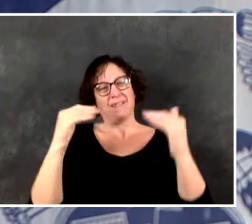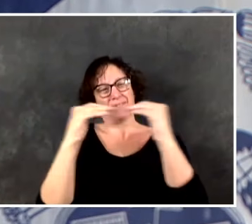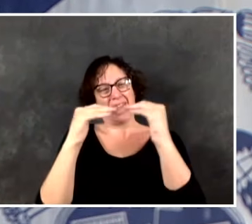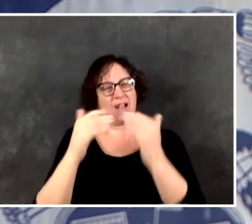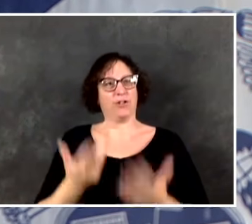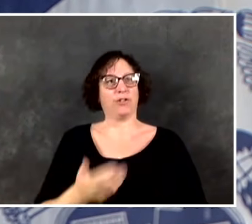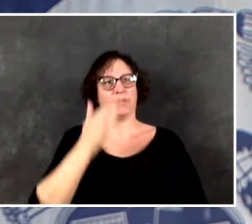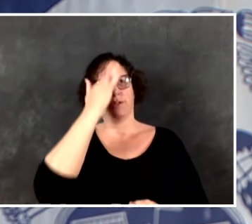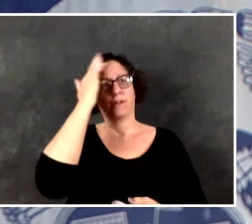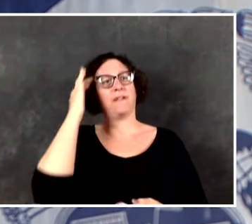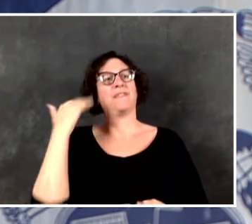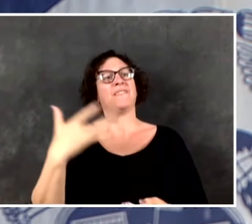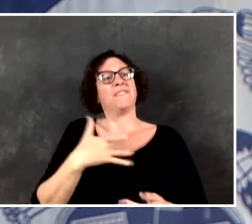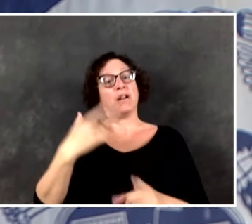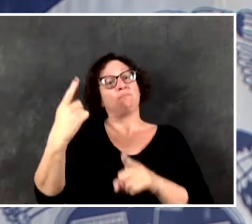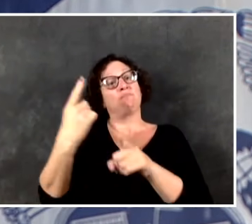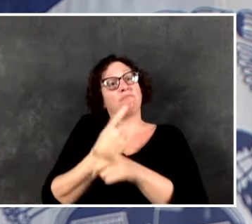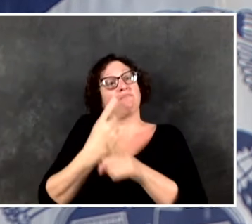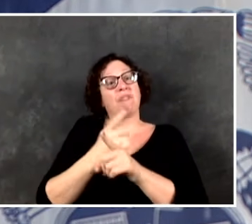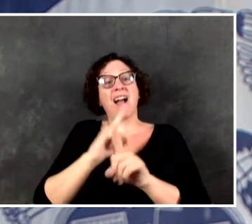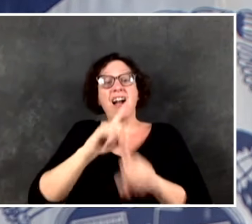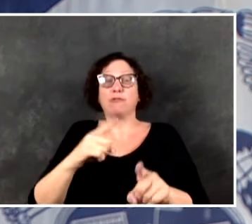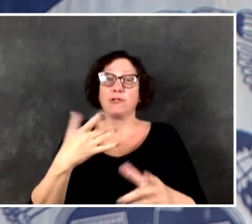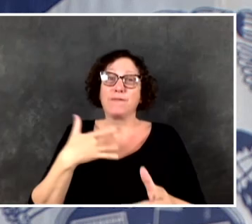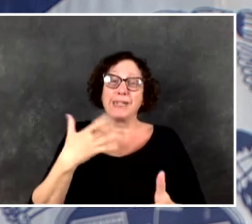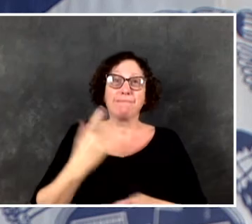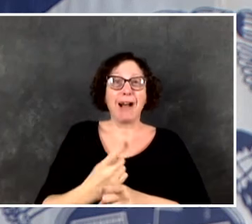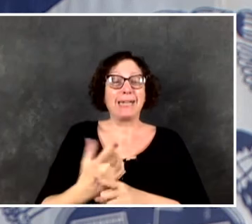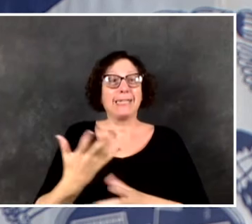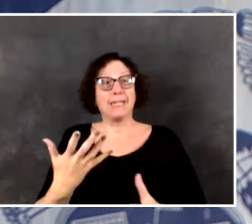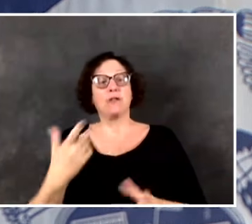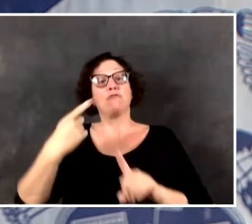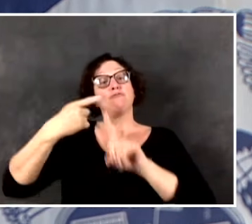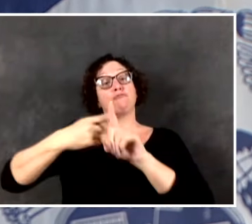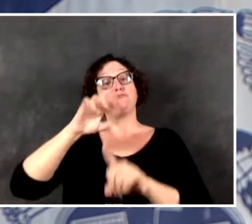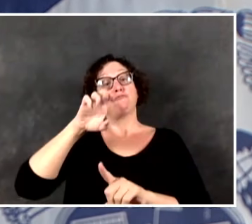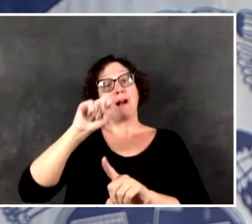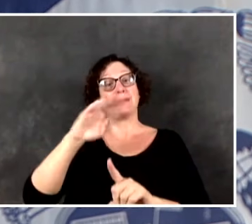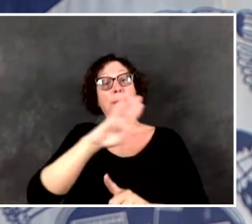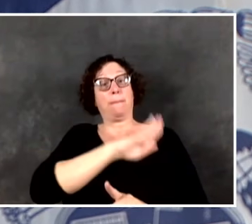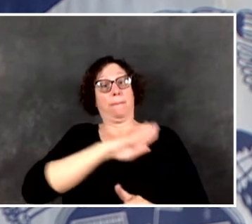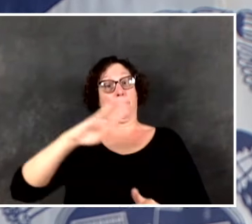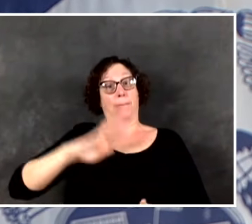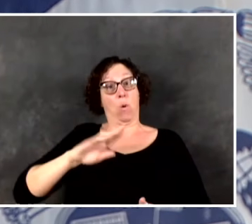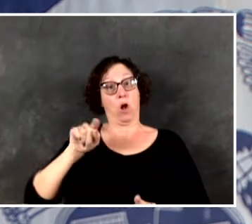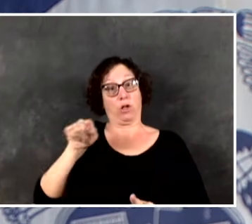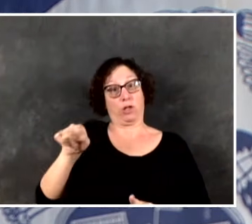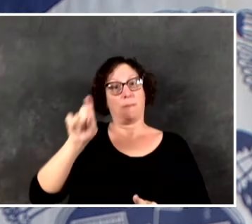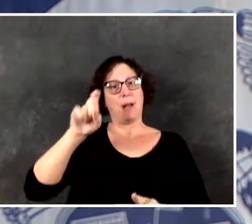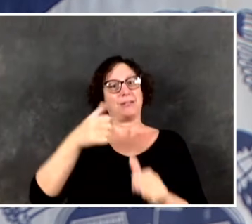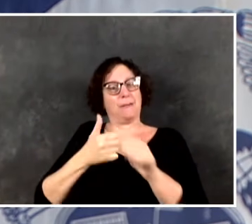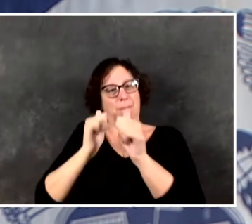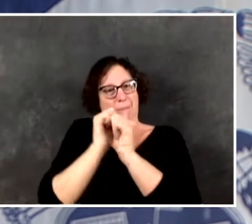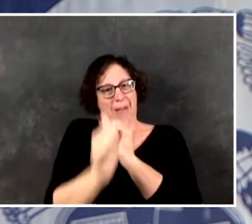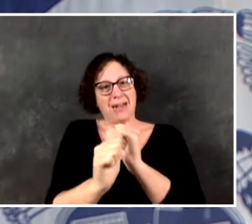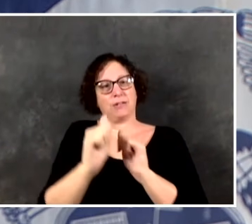LIVE WITH THESE DEYLAS. I THINK THE ANSWER IS FOR, FIRST OF ALL, A RENT GUIDELINES